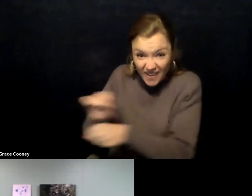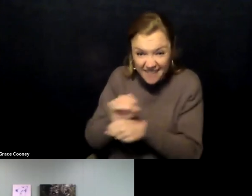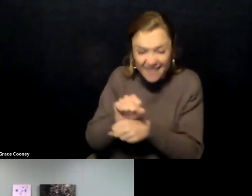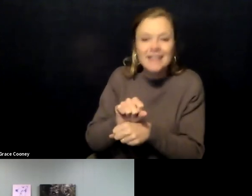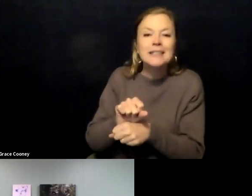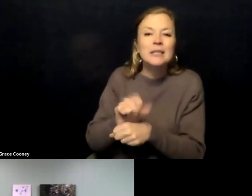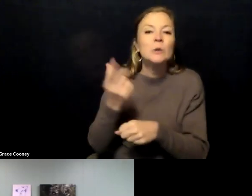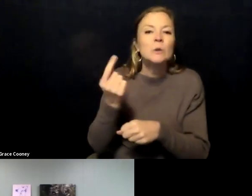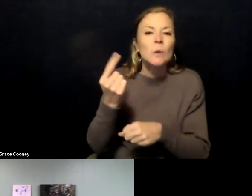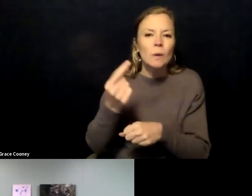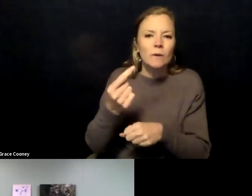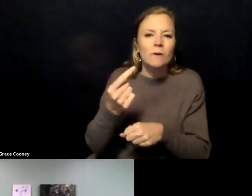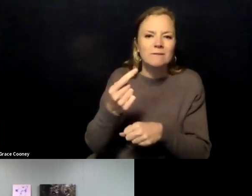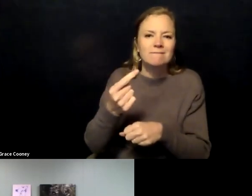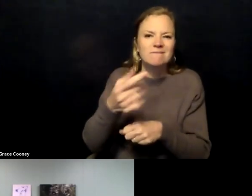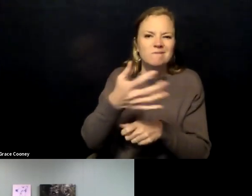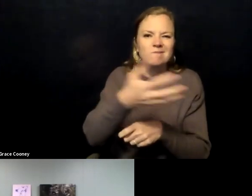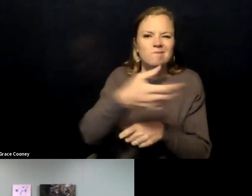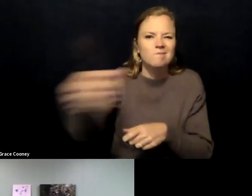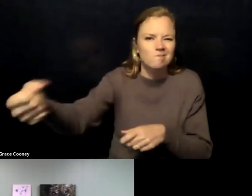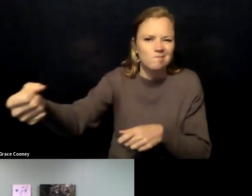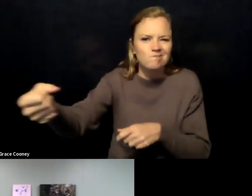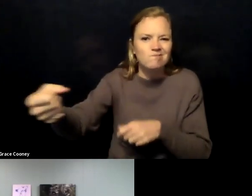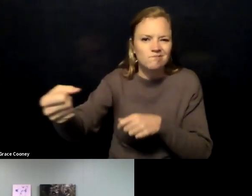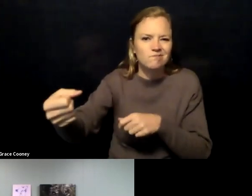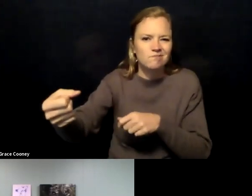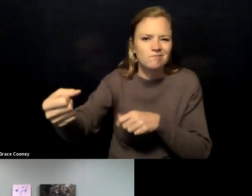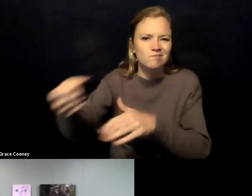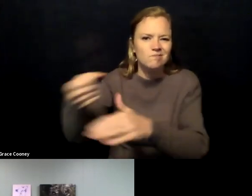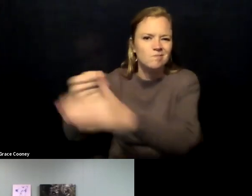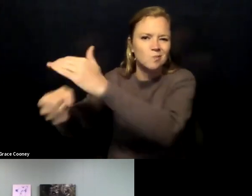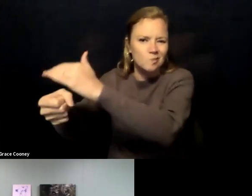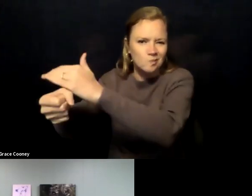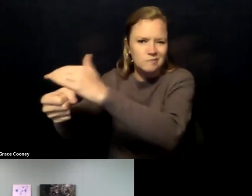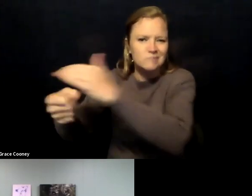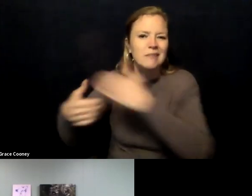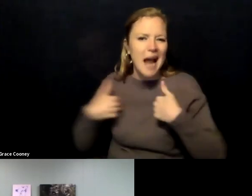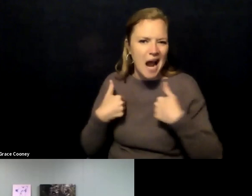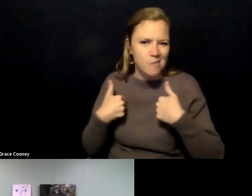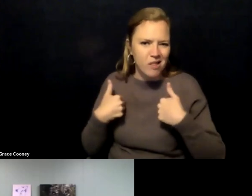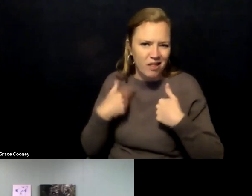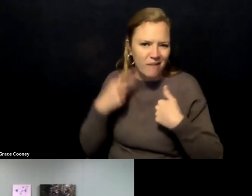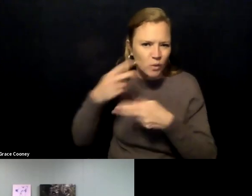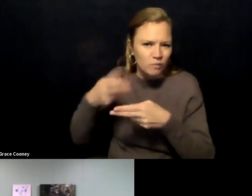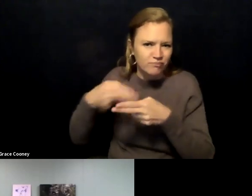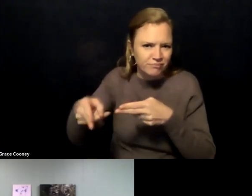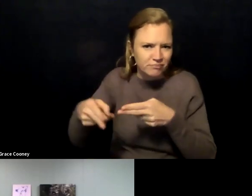out in the yard working. I did have one experience, I was